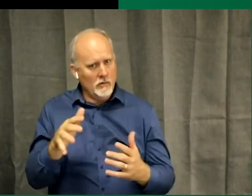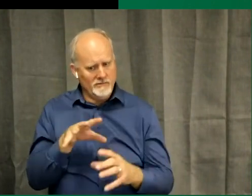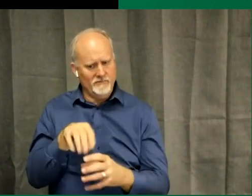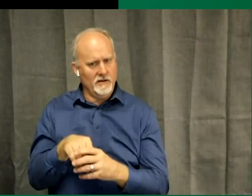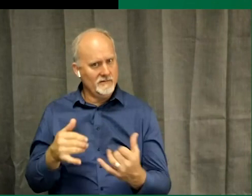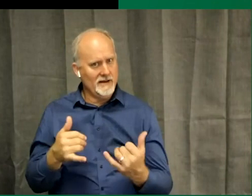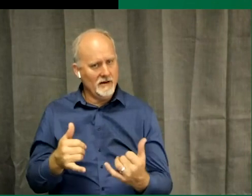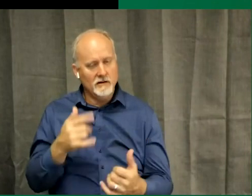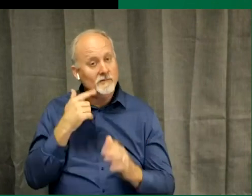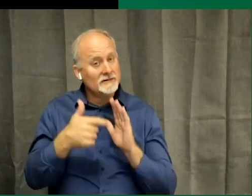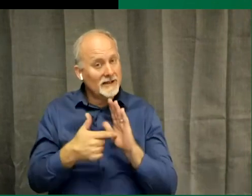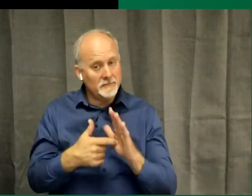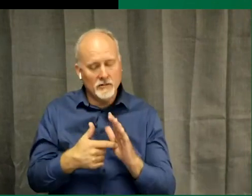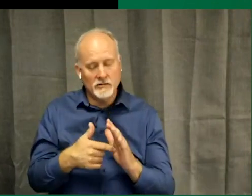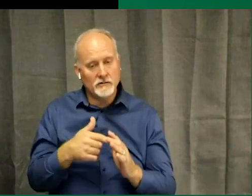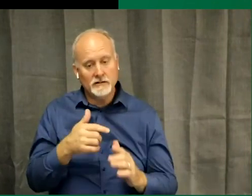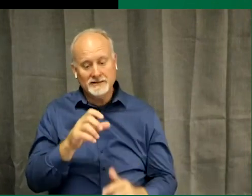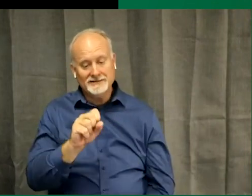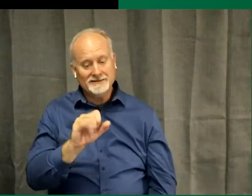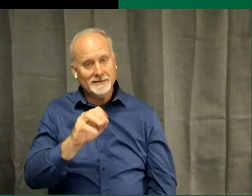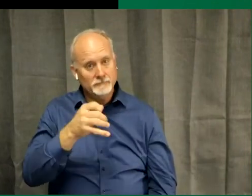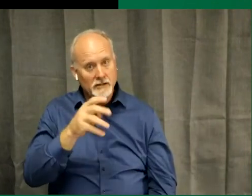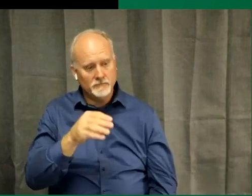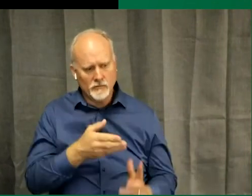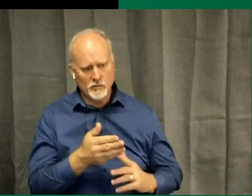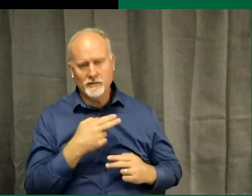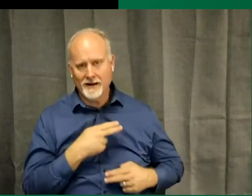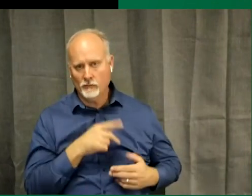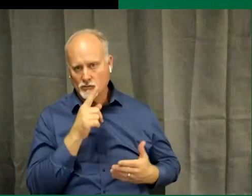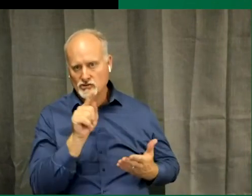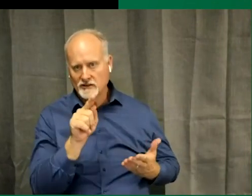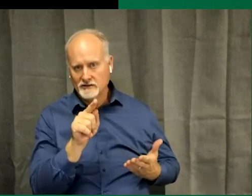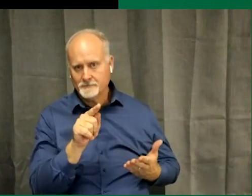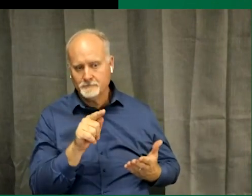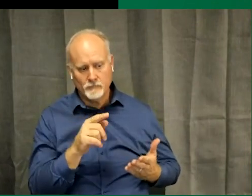for example we monitor symptoms uh through uab health check we've been looking at the covid like